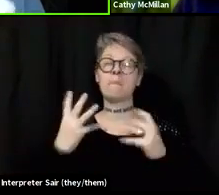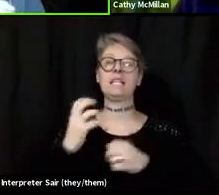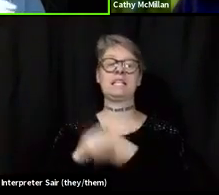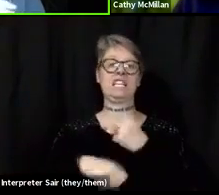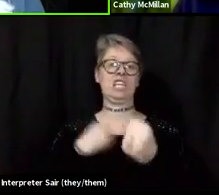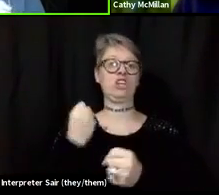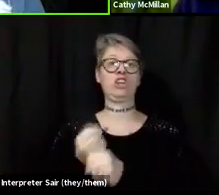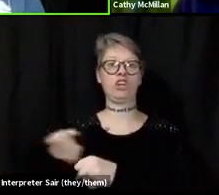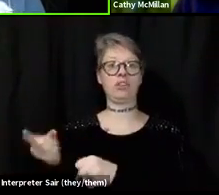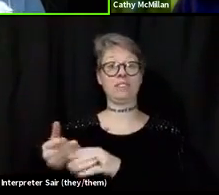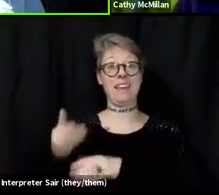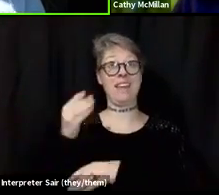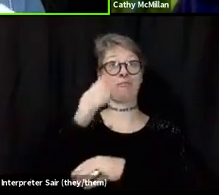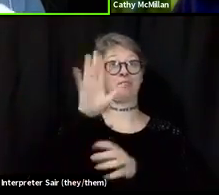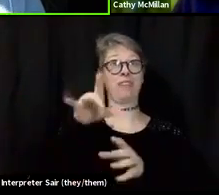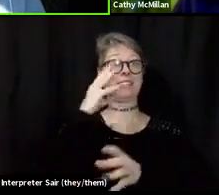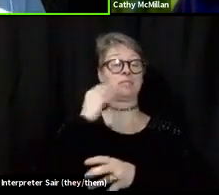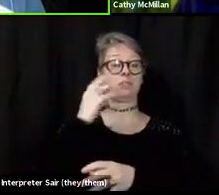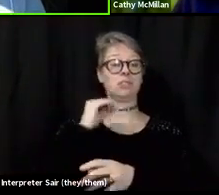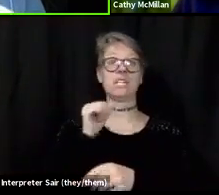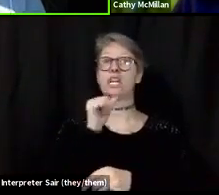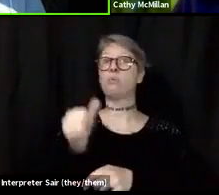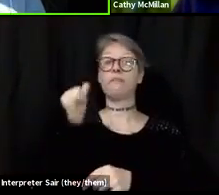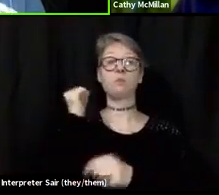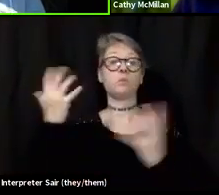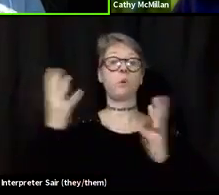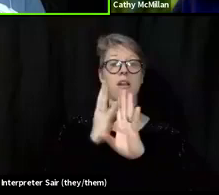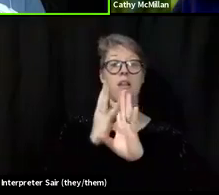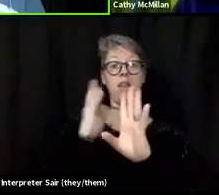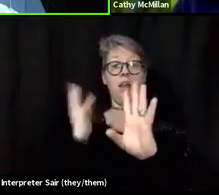child's, he can.